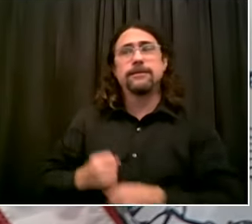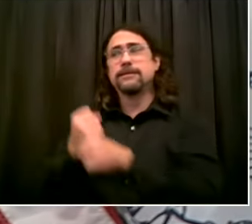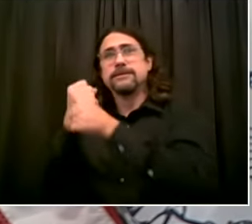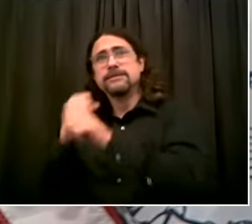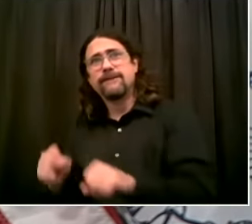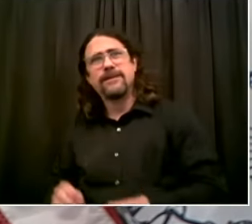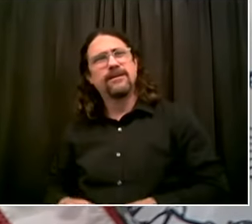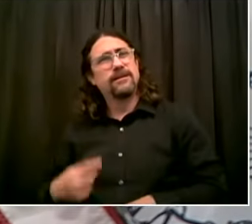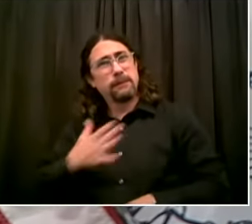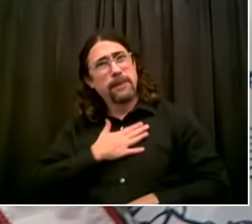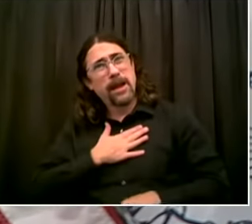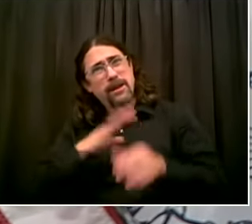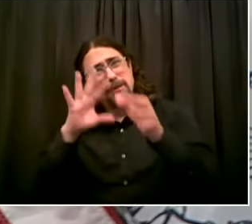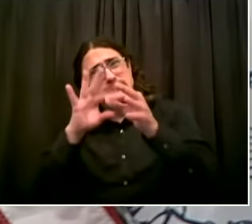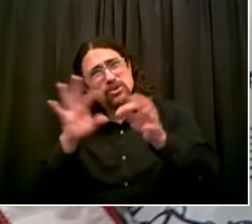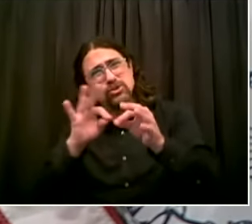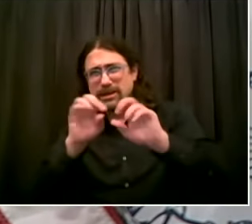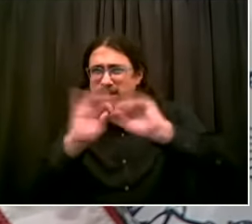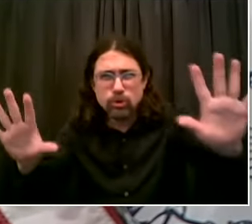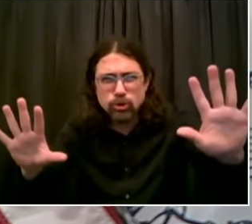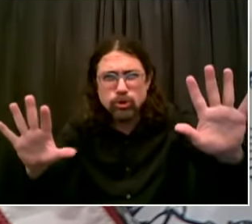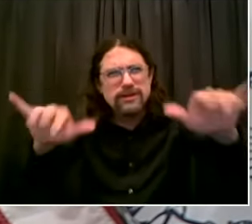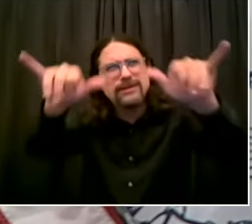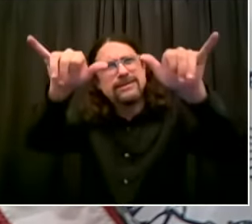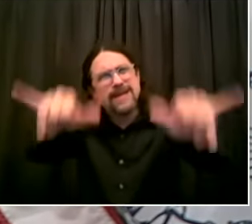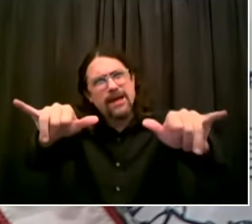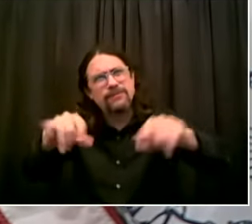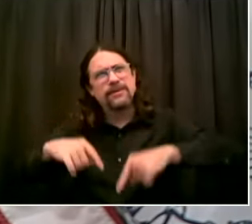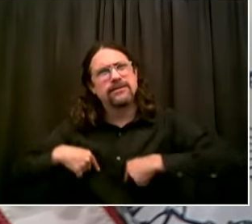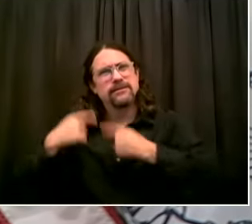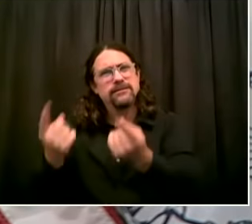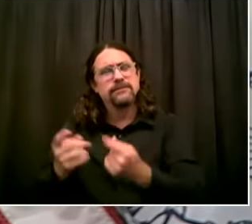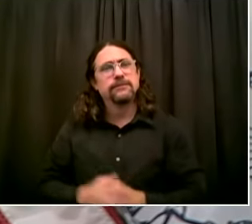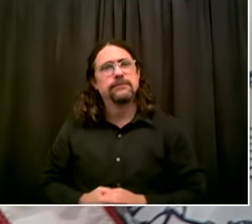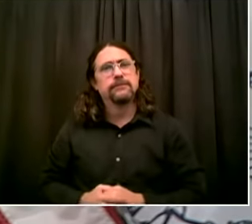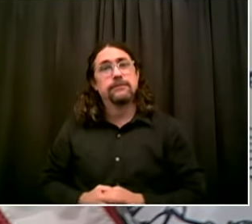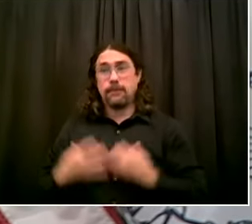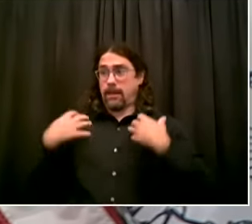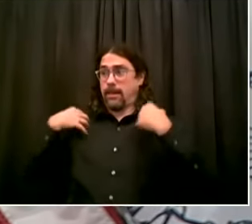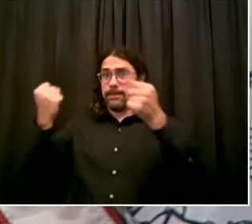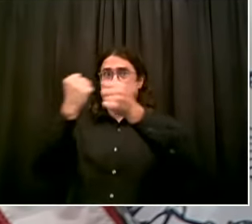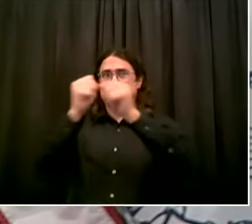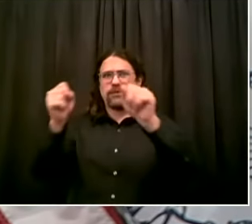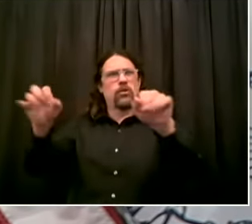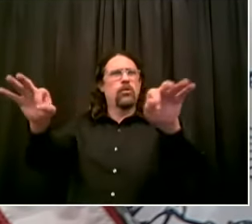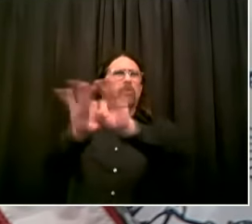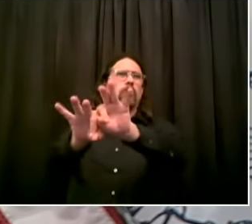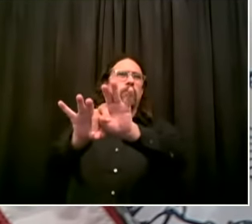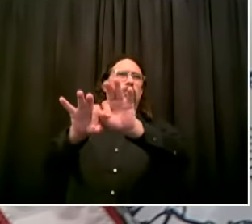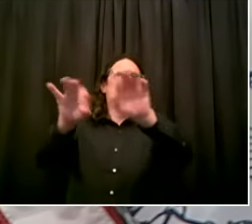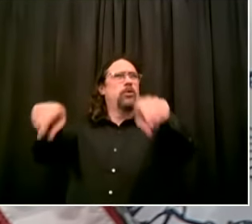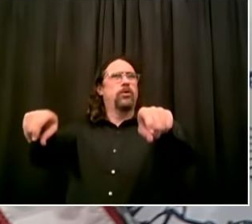NEW NEW YORKERS, CONSIDER YOURSELF AMBASSADORS FOR WHAT WE HAVE TO TAKE ON TOGETHER. ONE THING I WANT